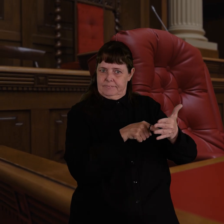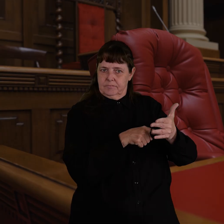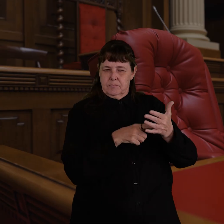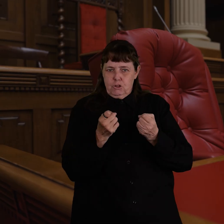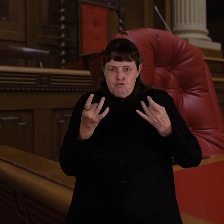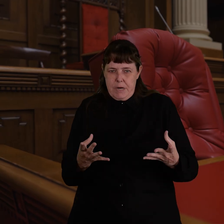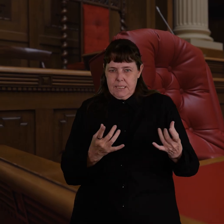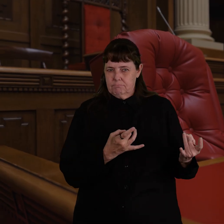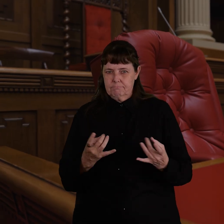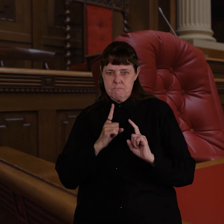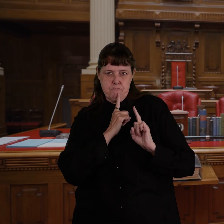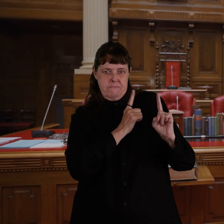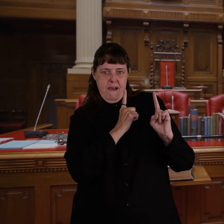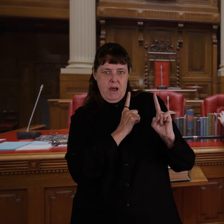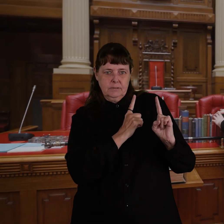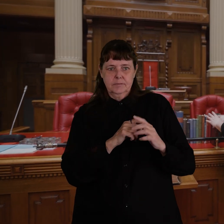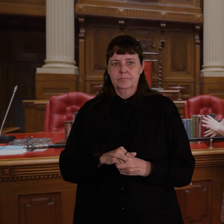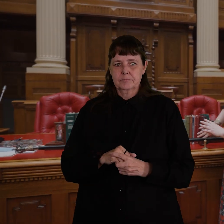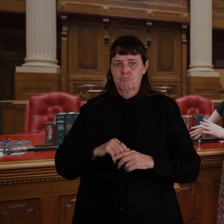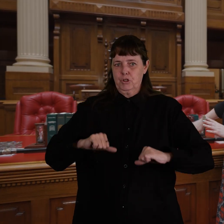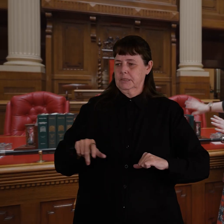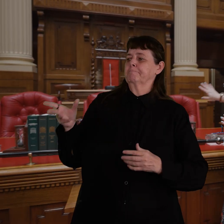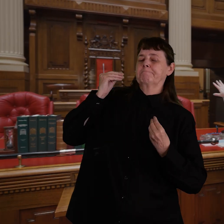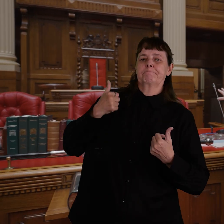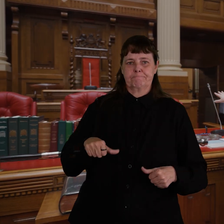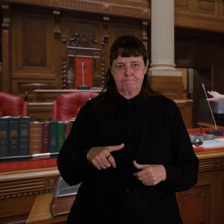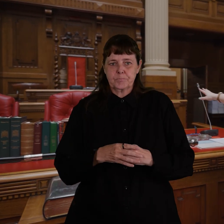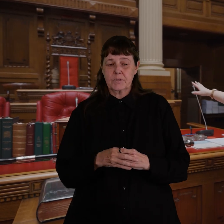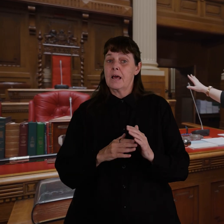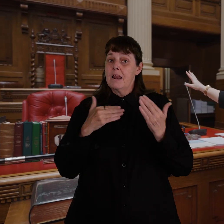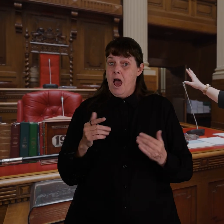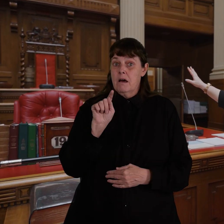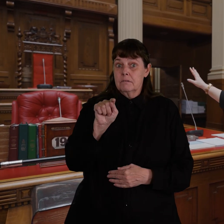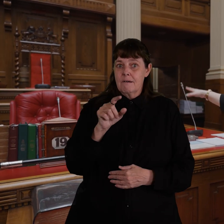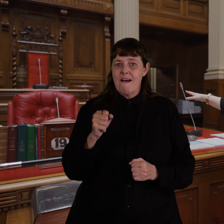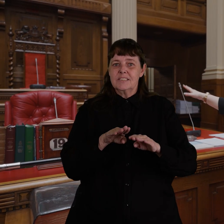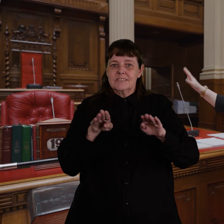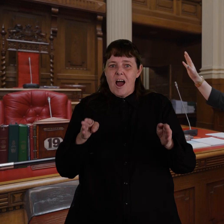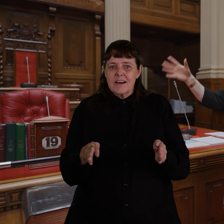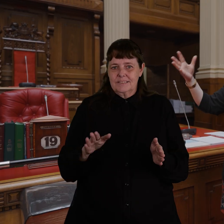over to this side of the table, we have a different officer. I mentioned in the House